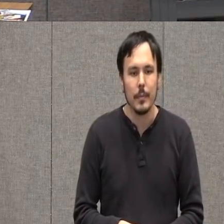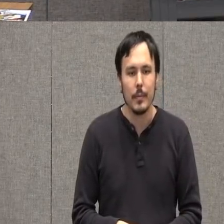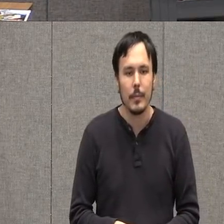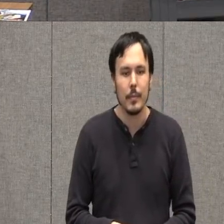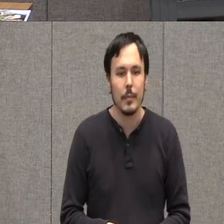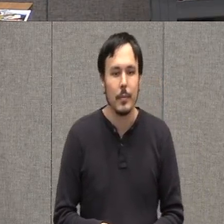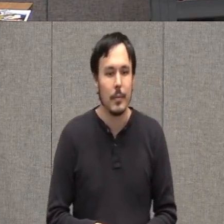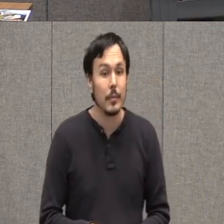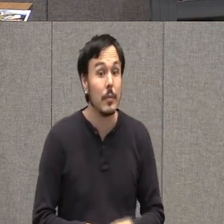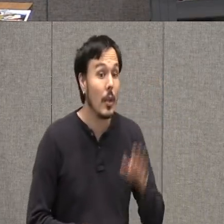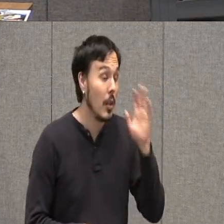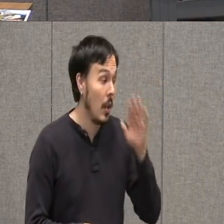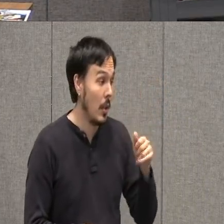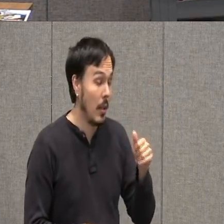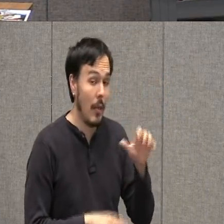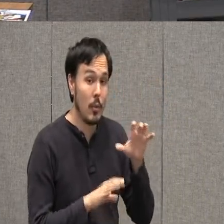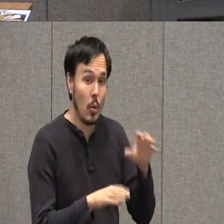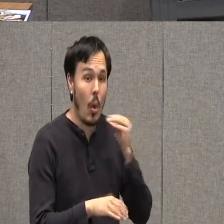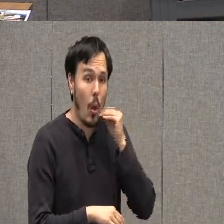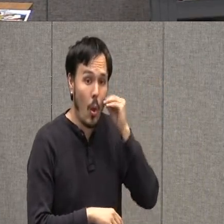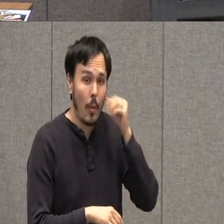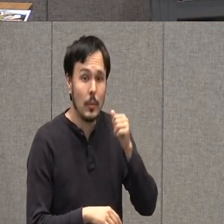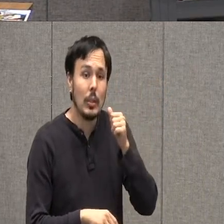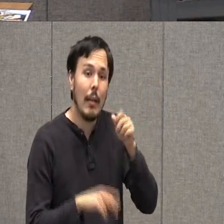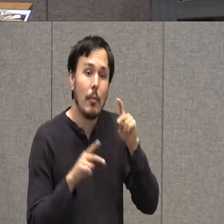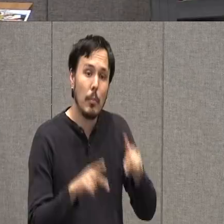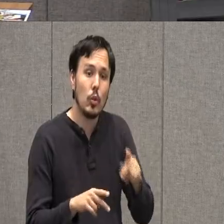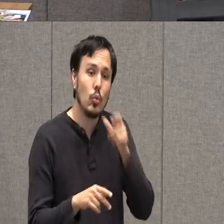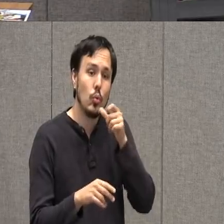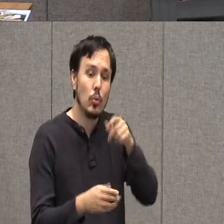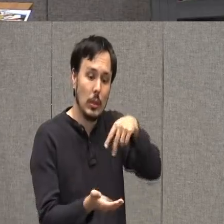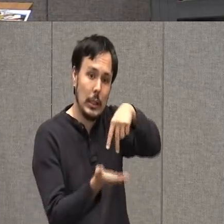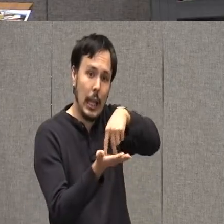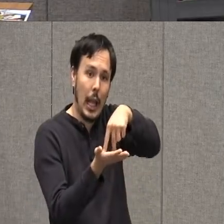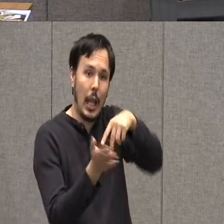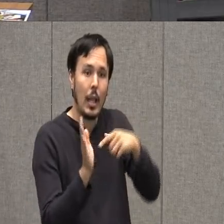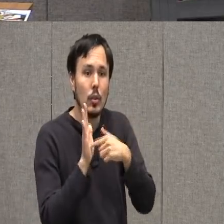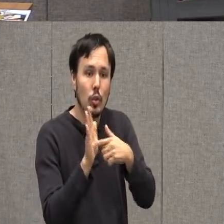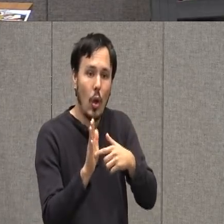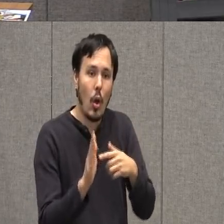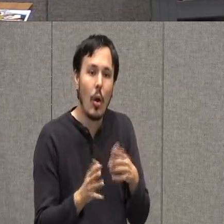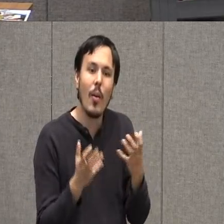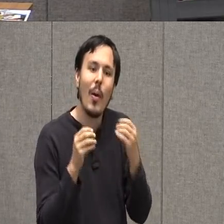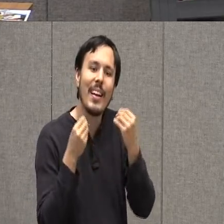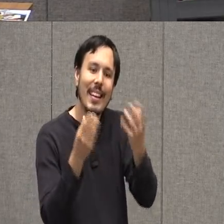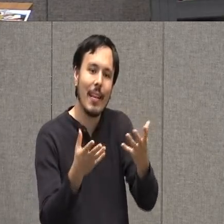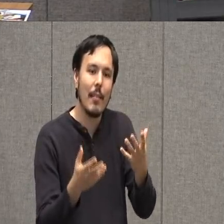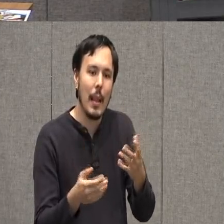when you do this at home if you have people pose for you, you definitely wanna give them a smaller amount of time